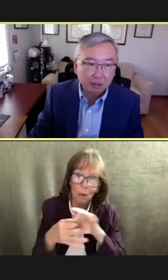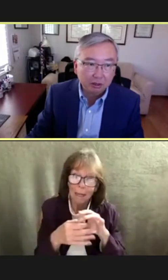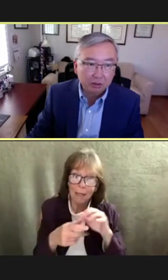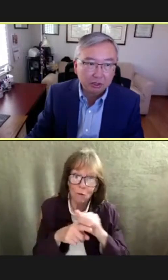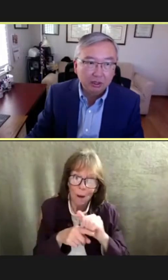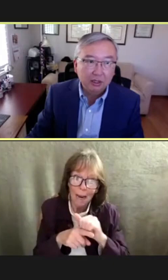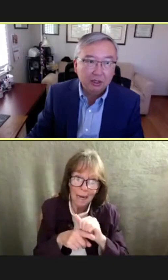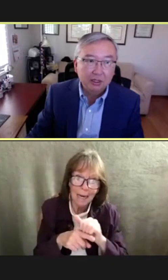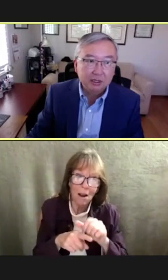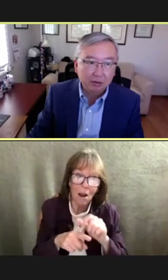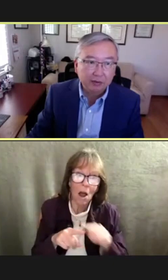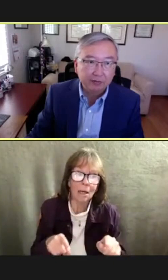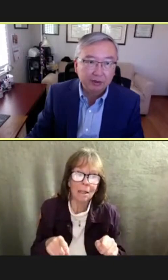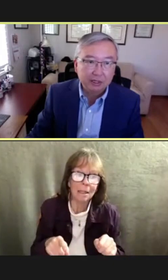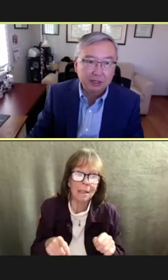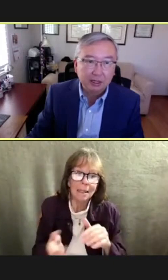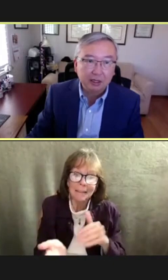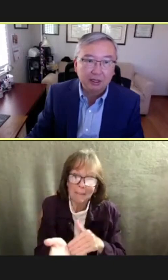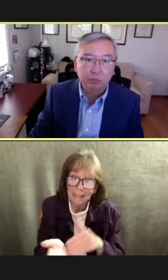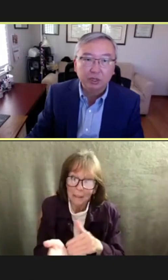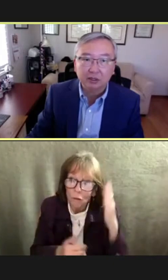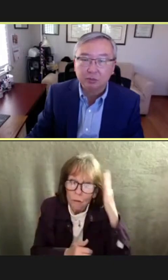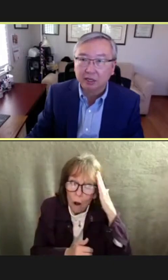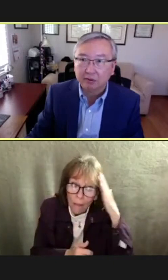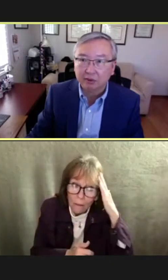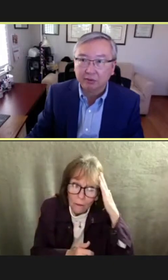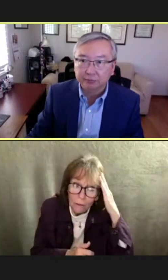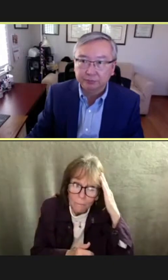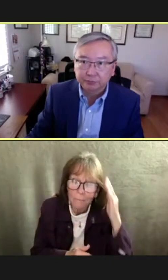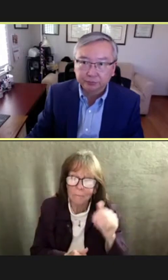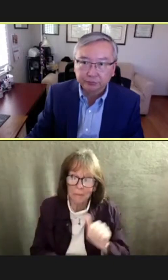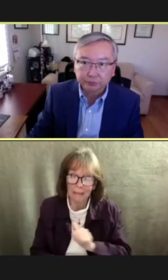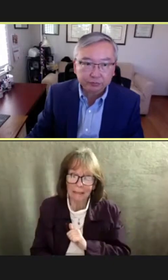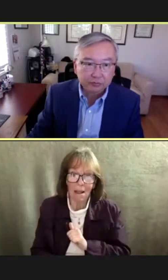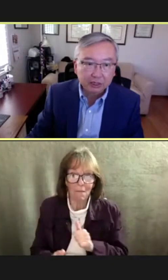on physician knowledge, self-efficacy, and practice behavior.